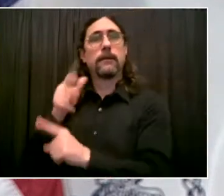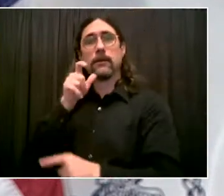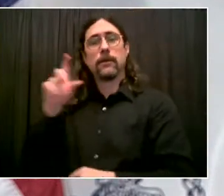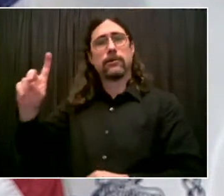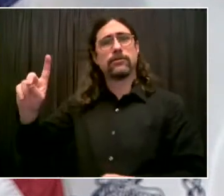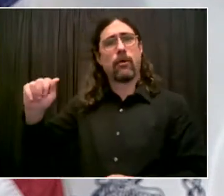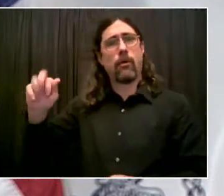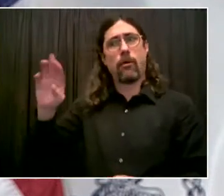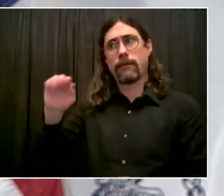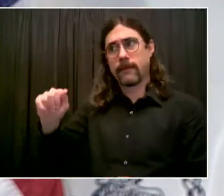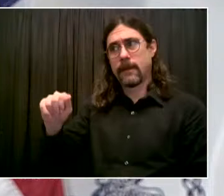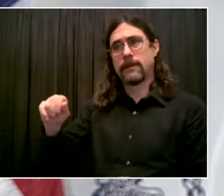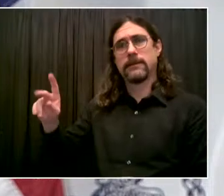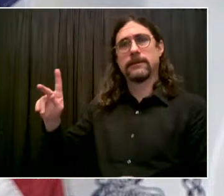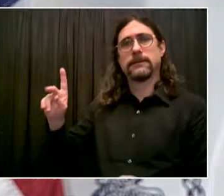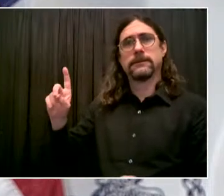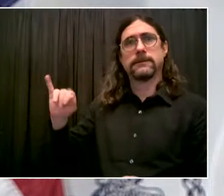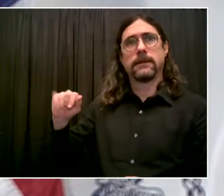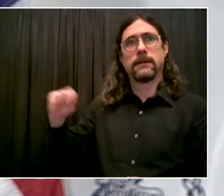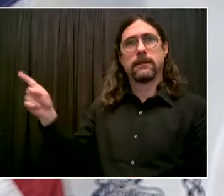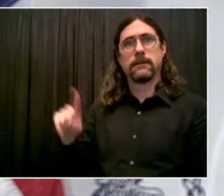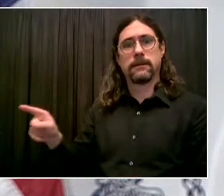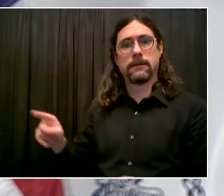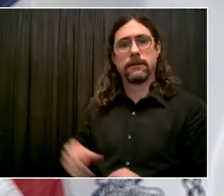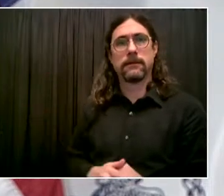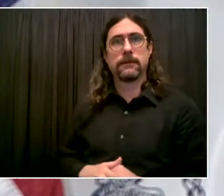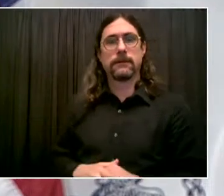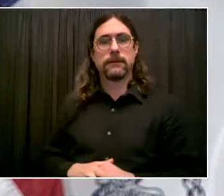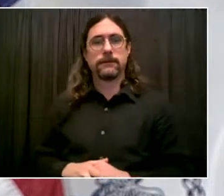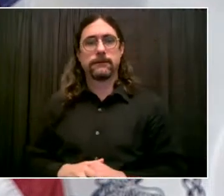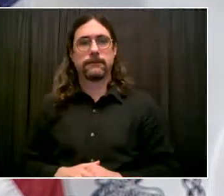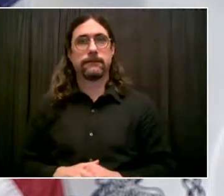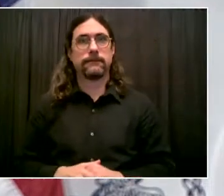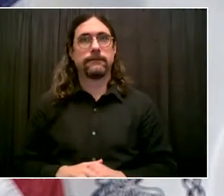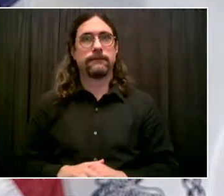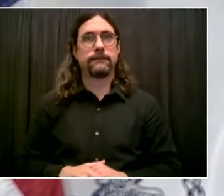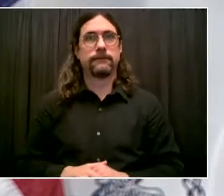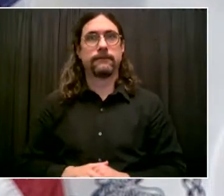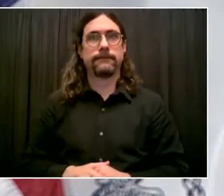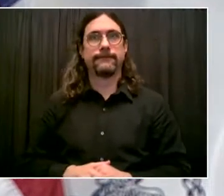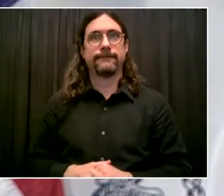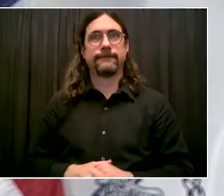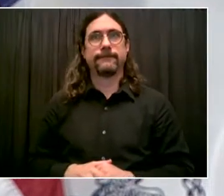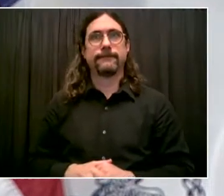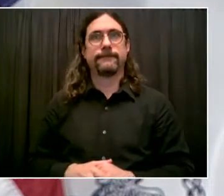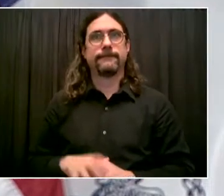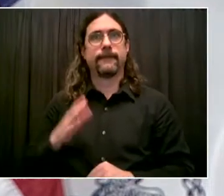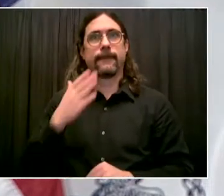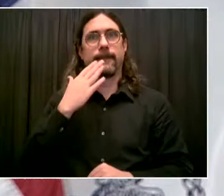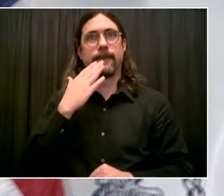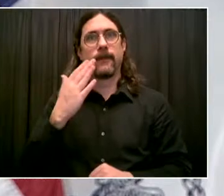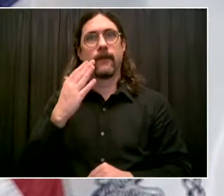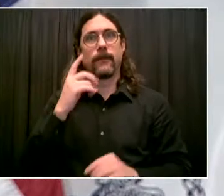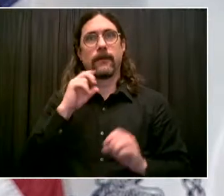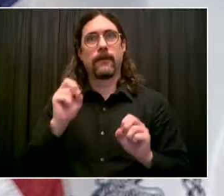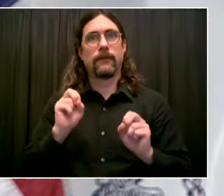SEVEN . GOOD MORNING NEW YORK CITY.